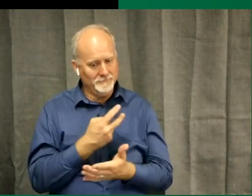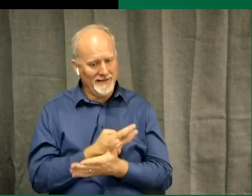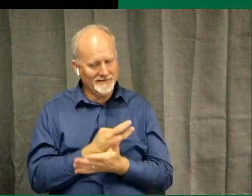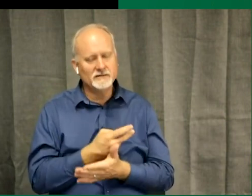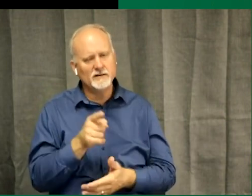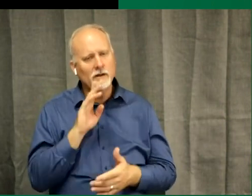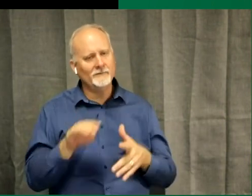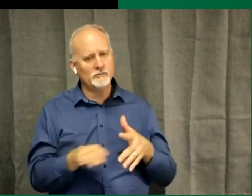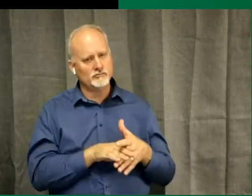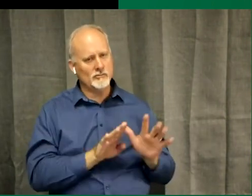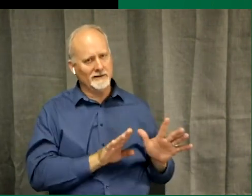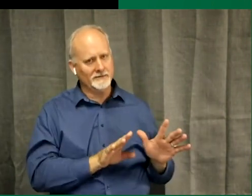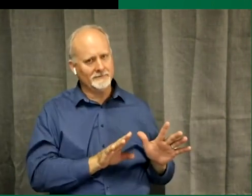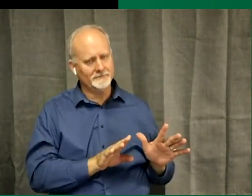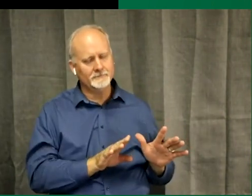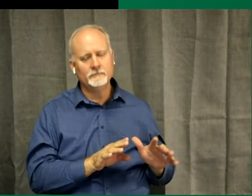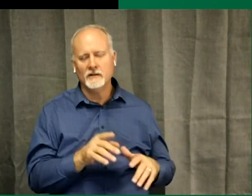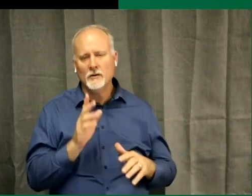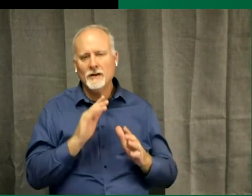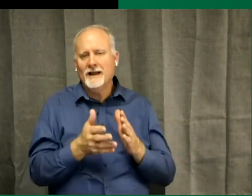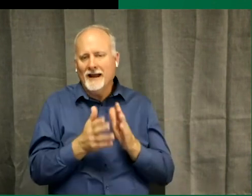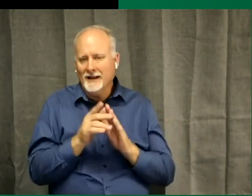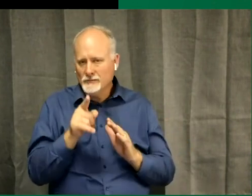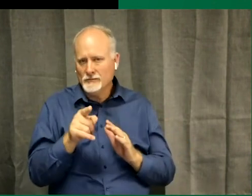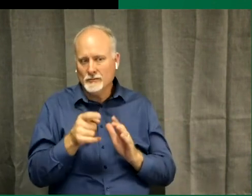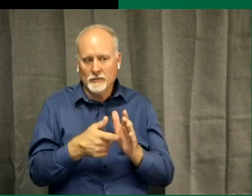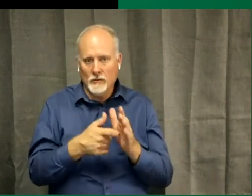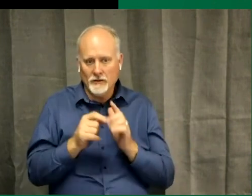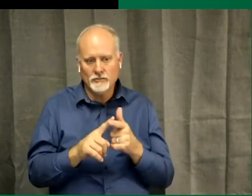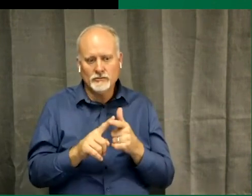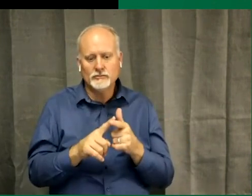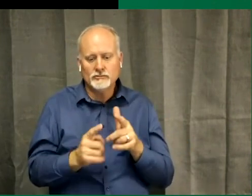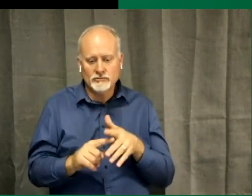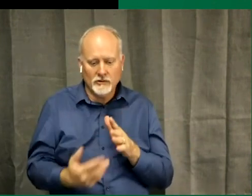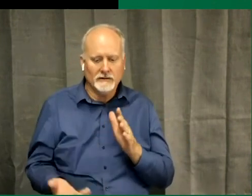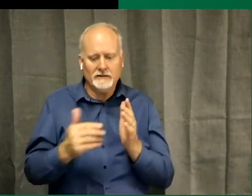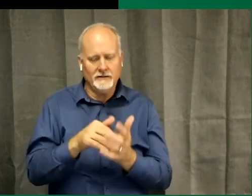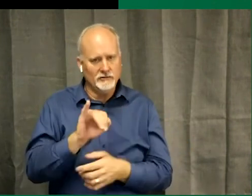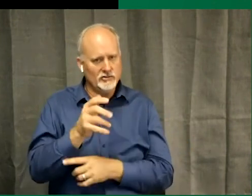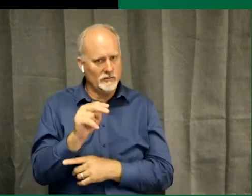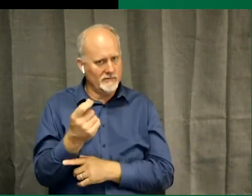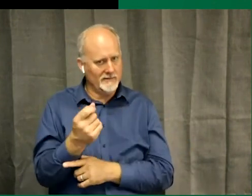check you will be asked and required to restart health check on january 11th for